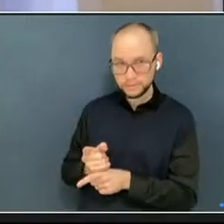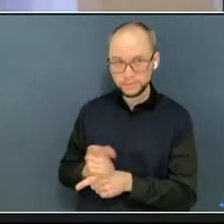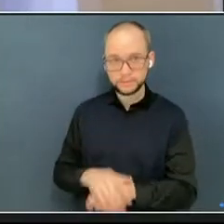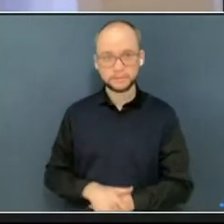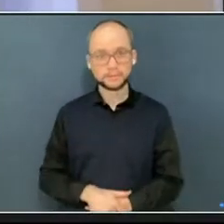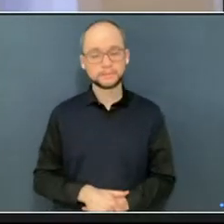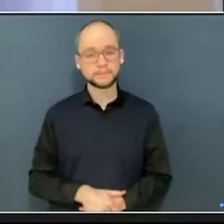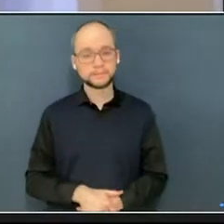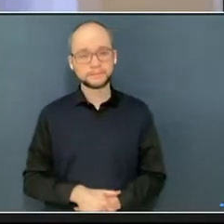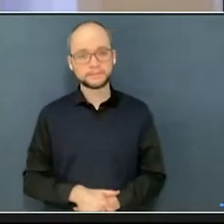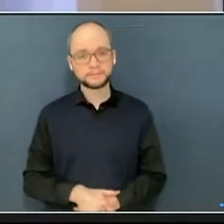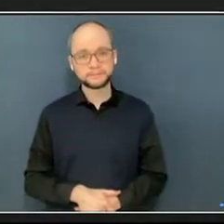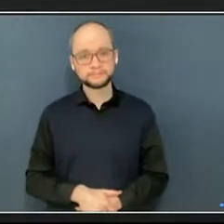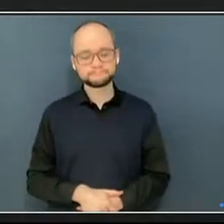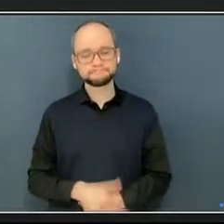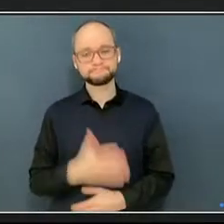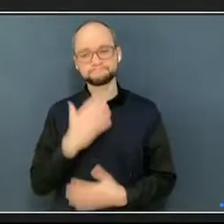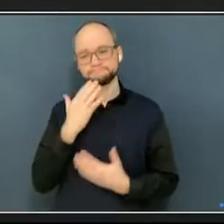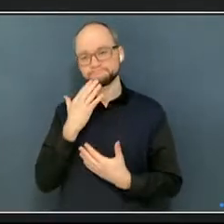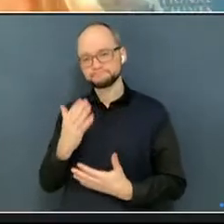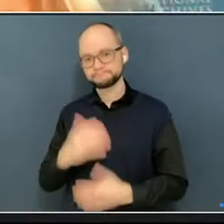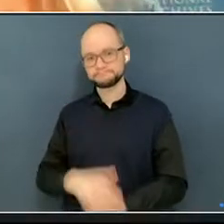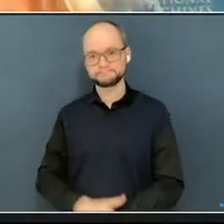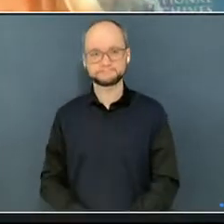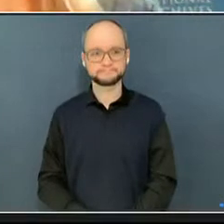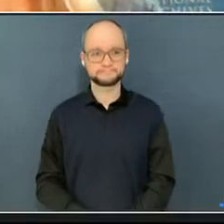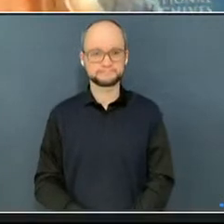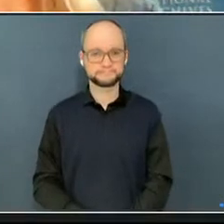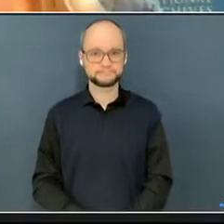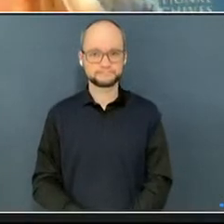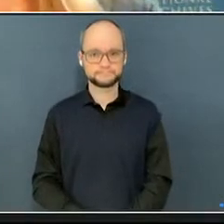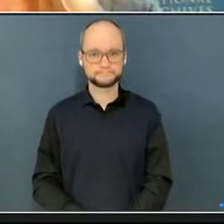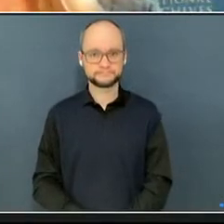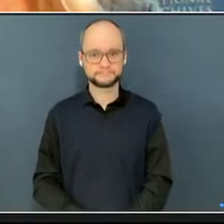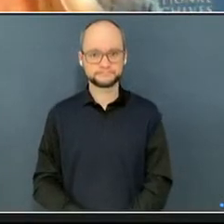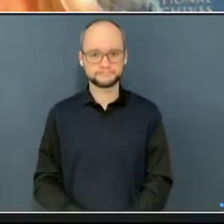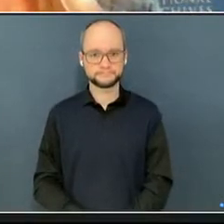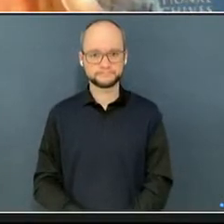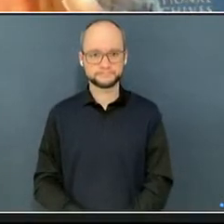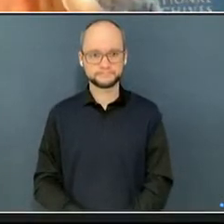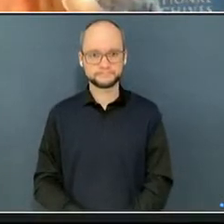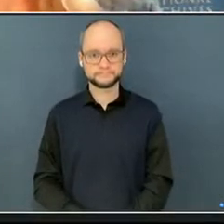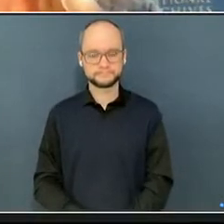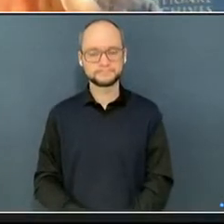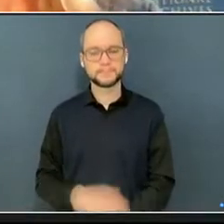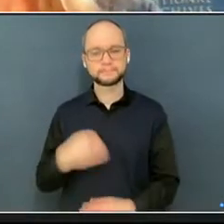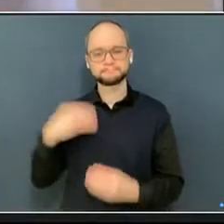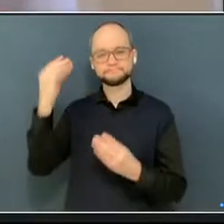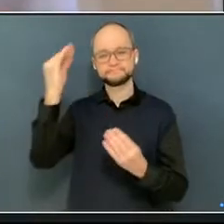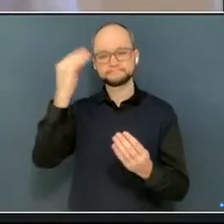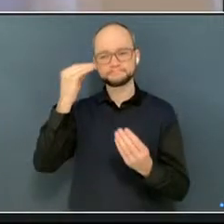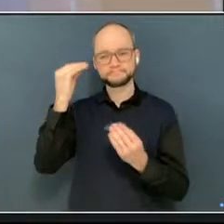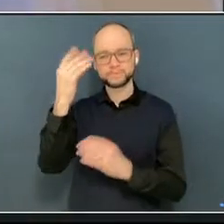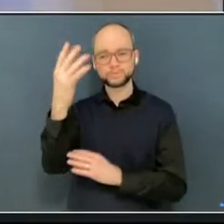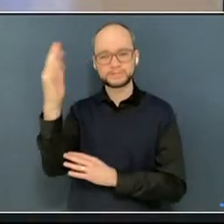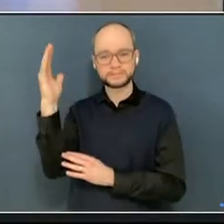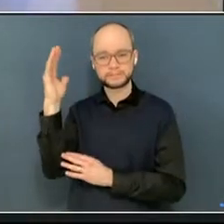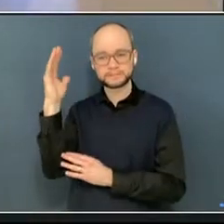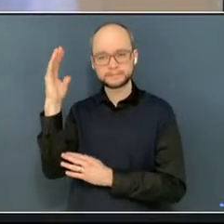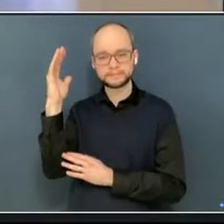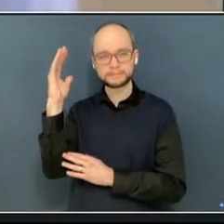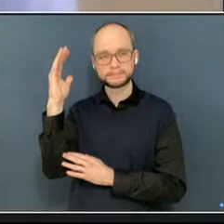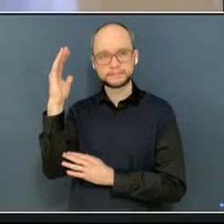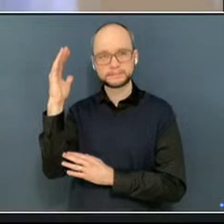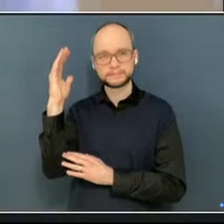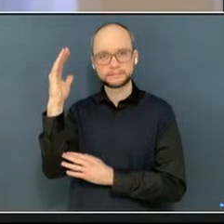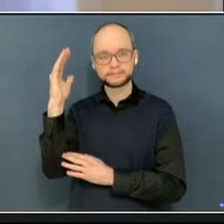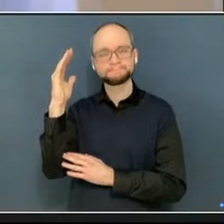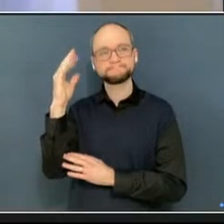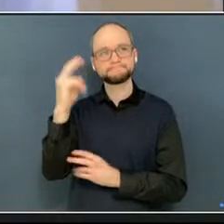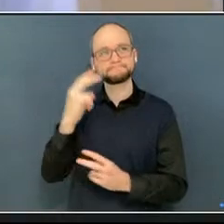Thank you. Thinking of those trees reminds me of a time I was living with my grandparents.